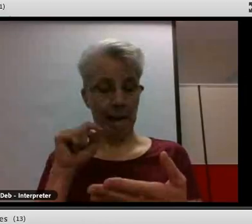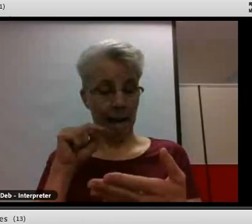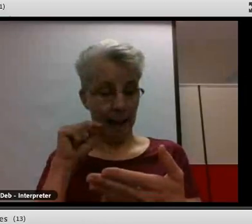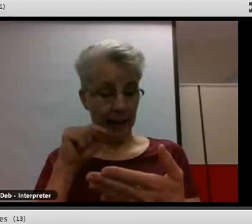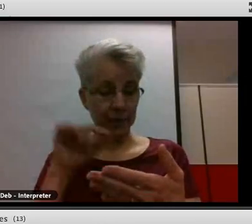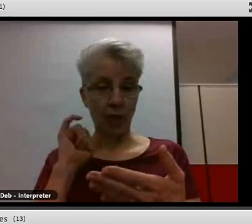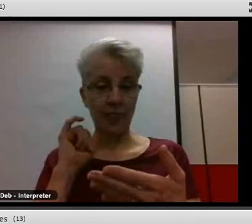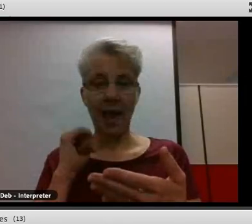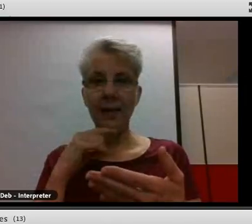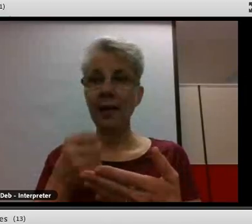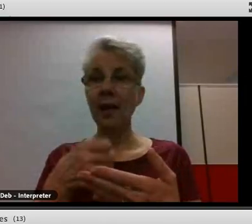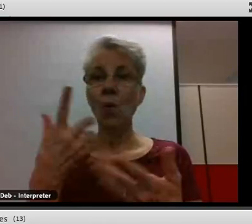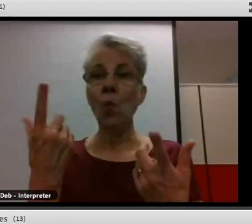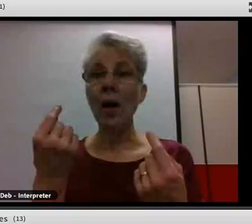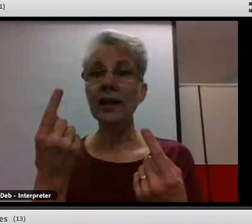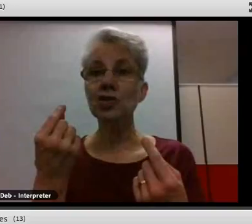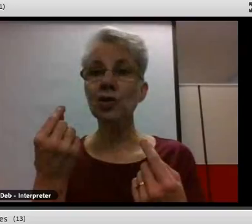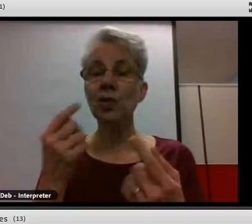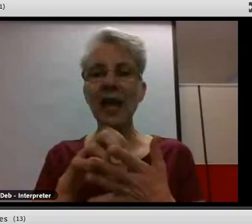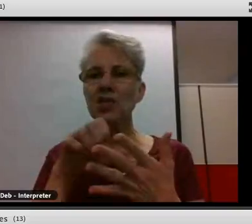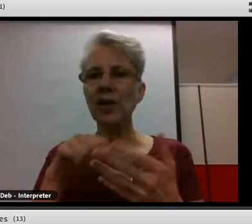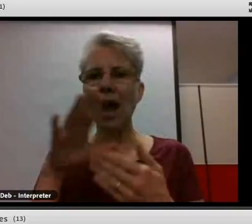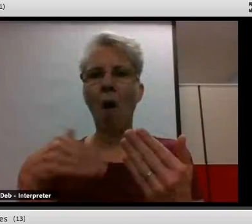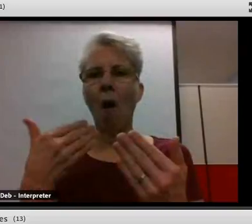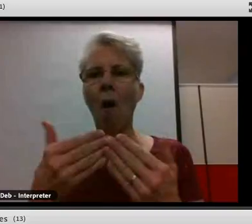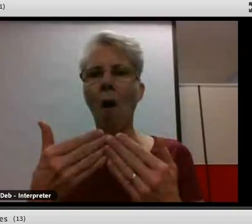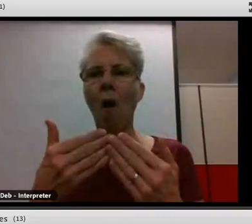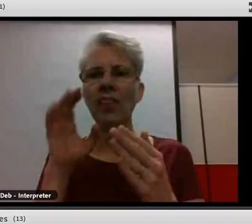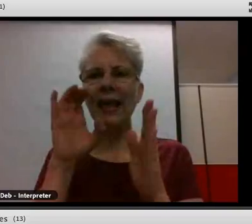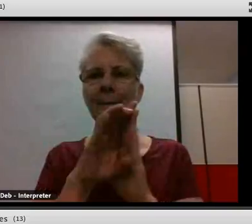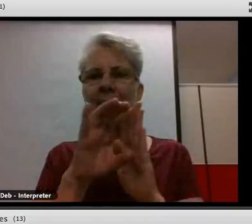Absolutely. One of the things I would say --